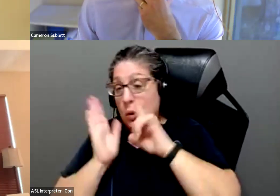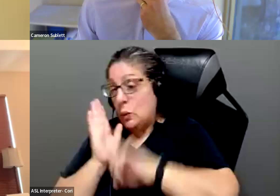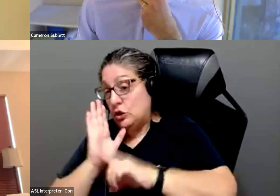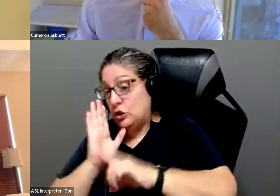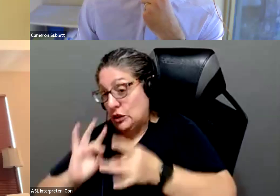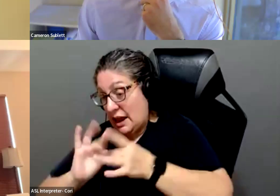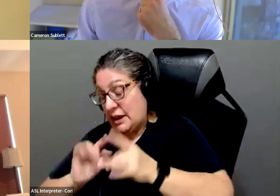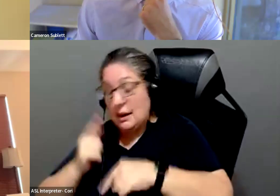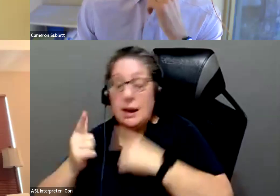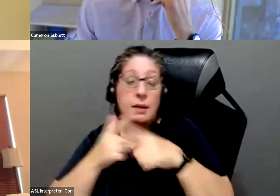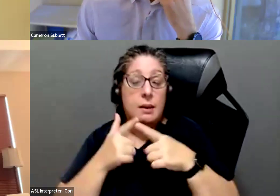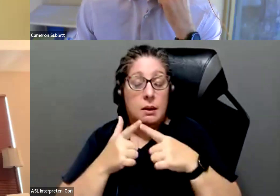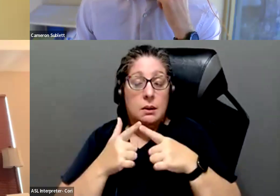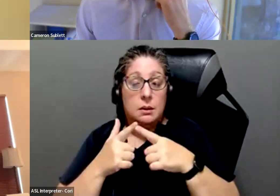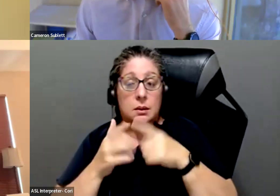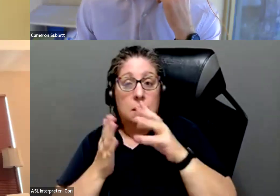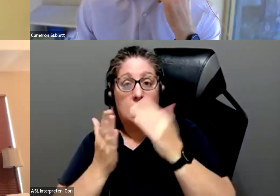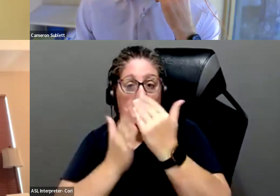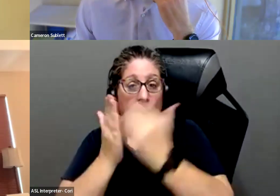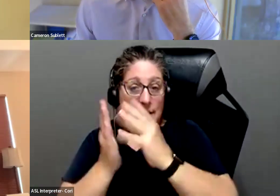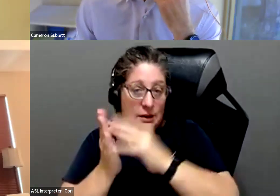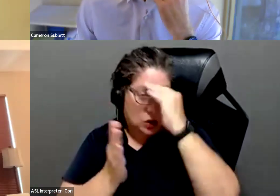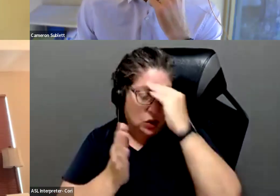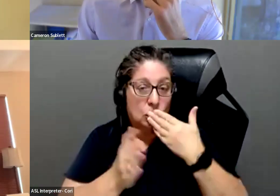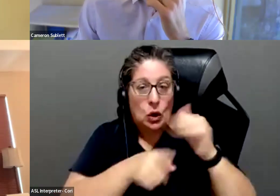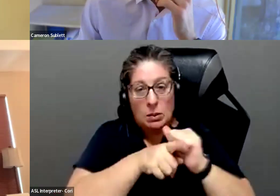And then some of the lessons learned and good practices from their grants